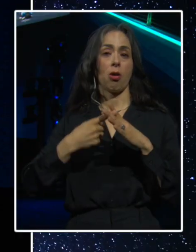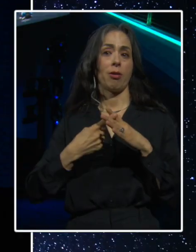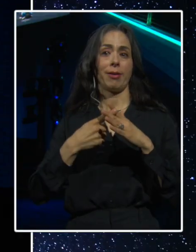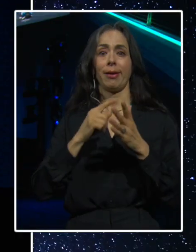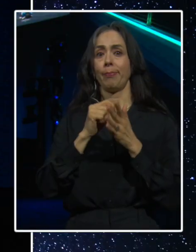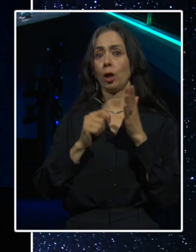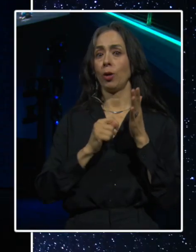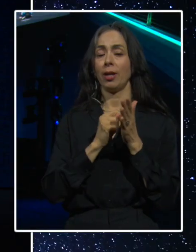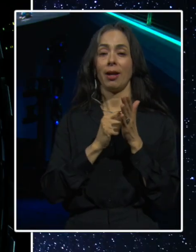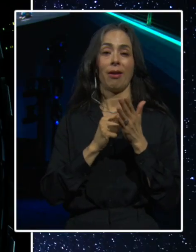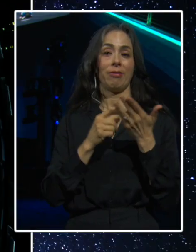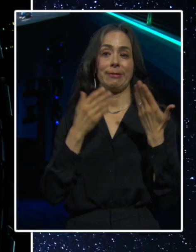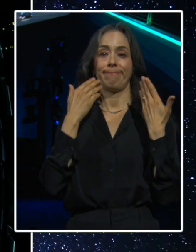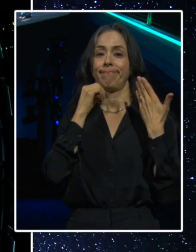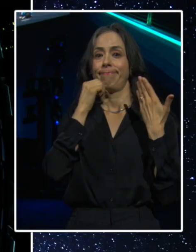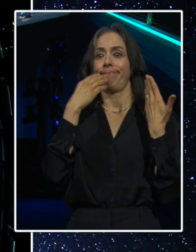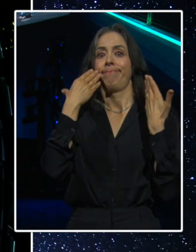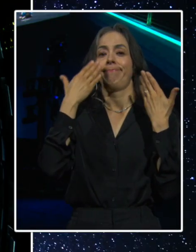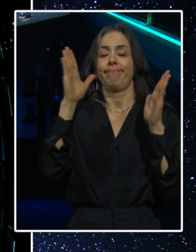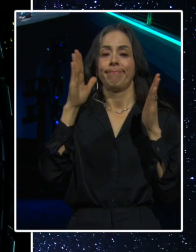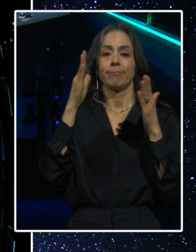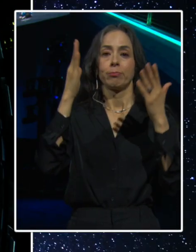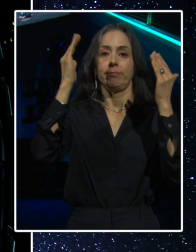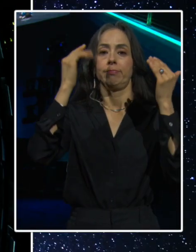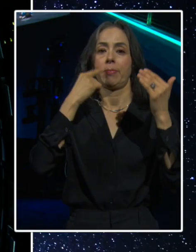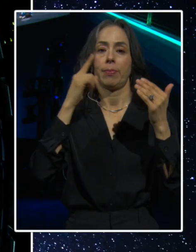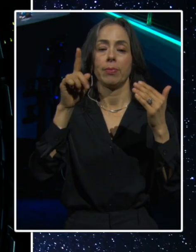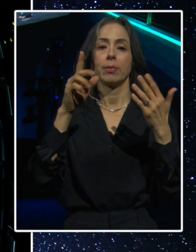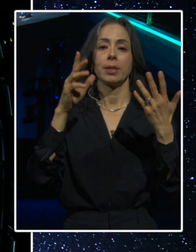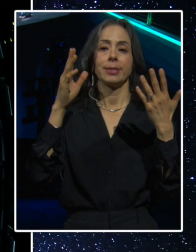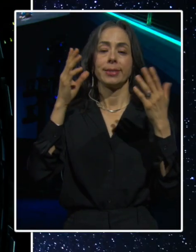As we enter a period of unprecedented data center expansion,